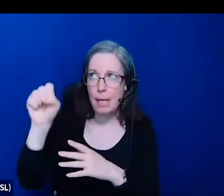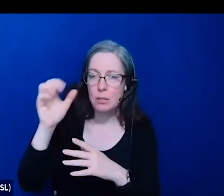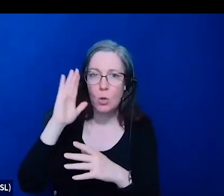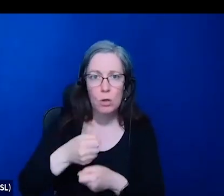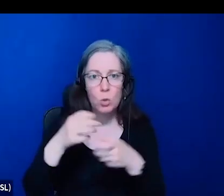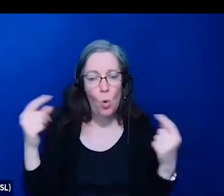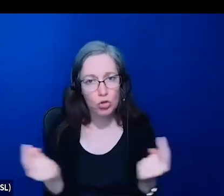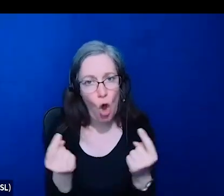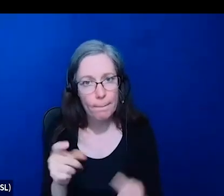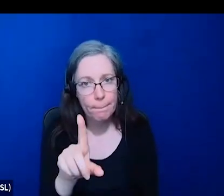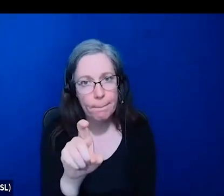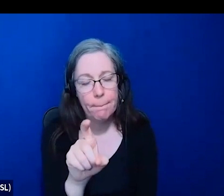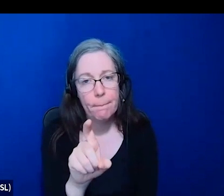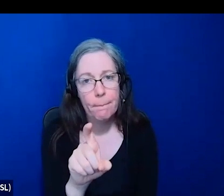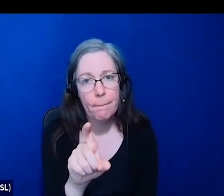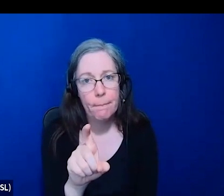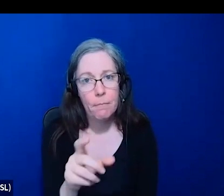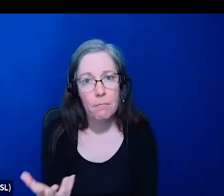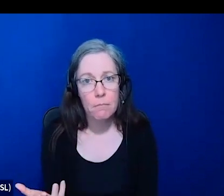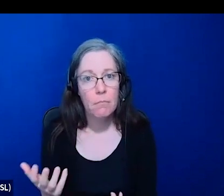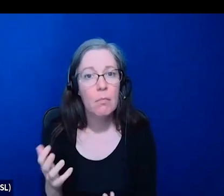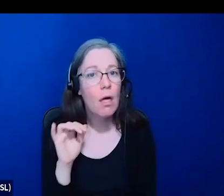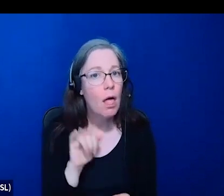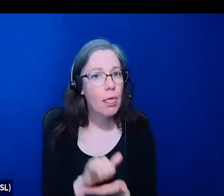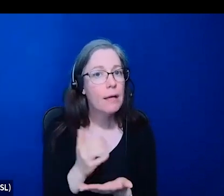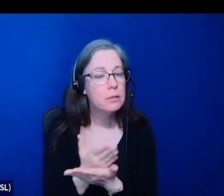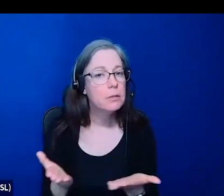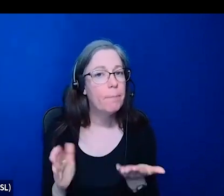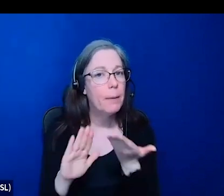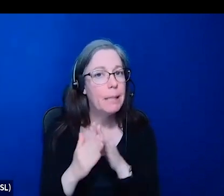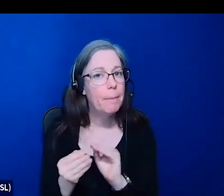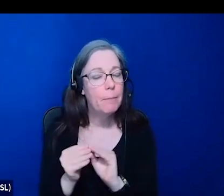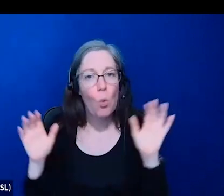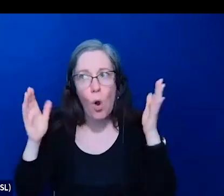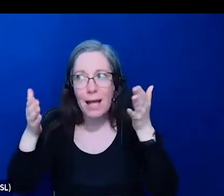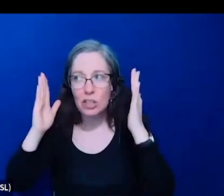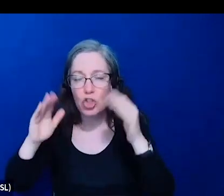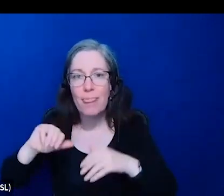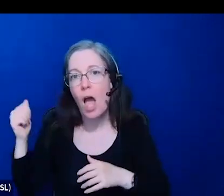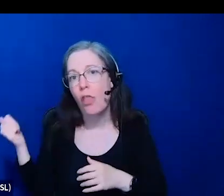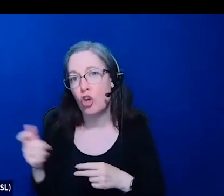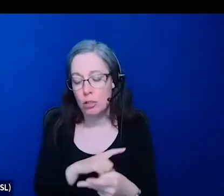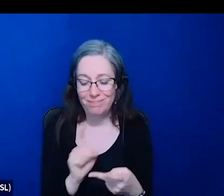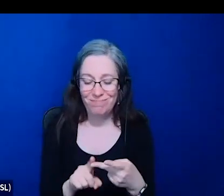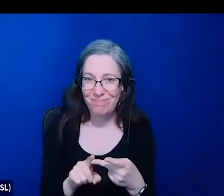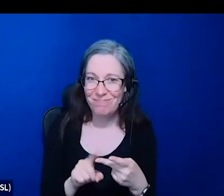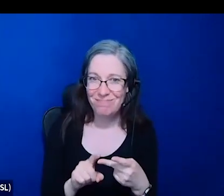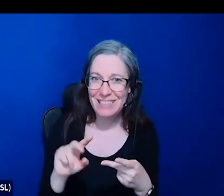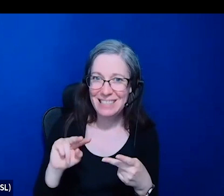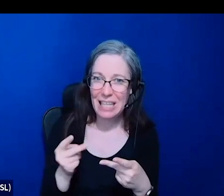That seems to be something that is getting more attention than the other aspect, which is access, the second one.